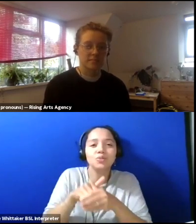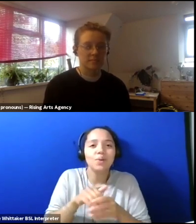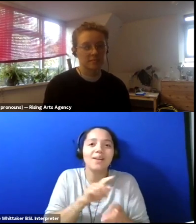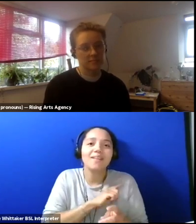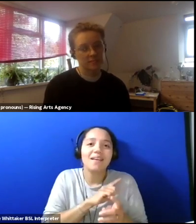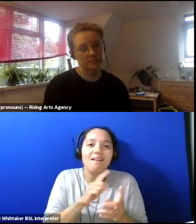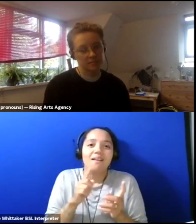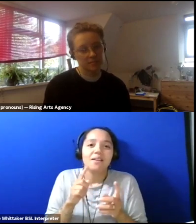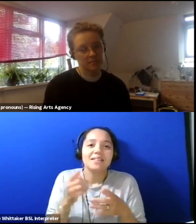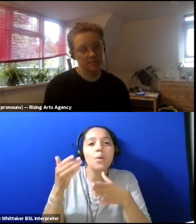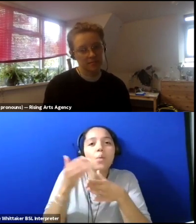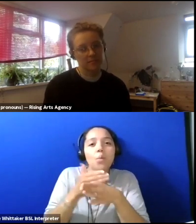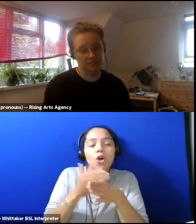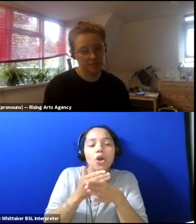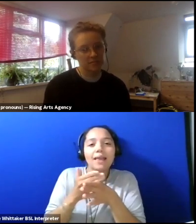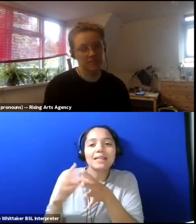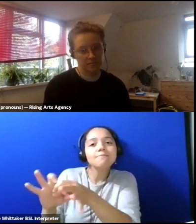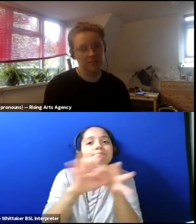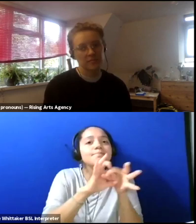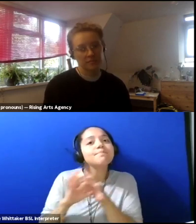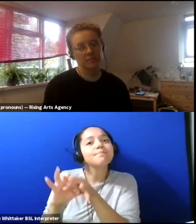call the worker solidarity network.